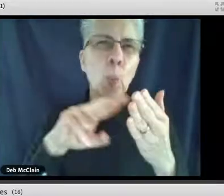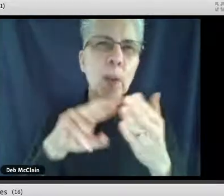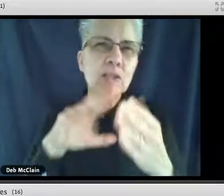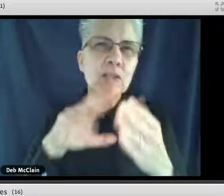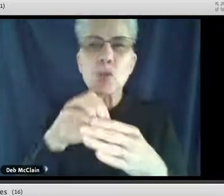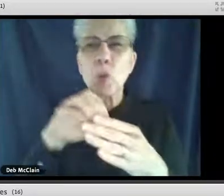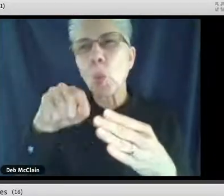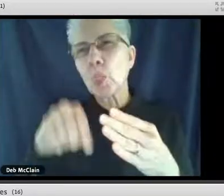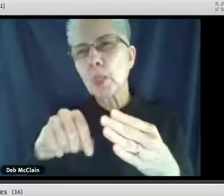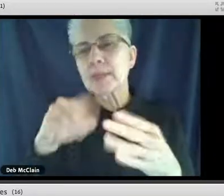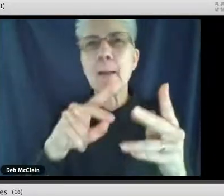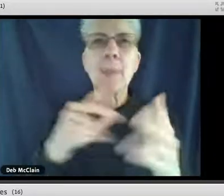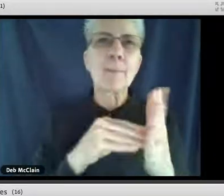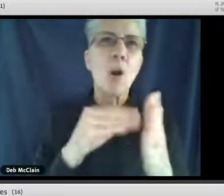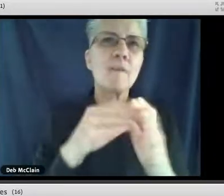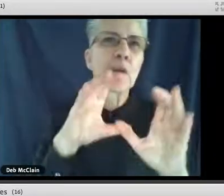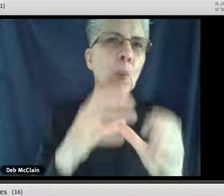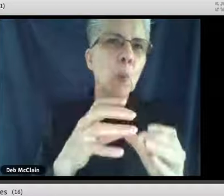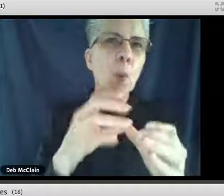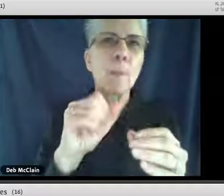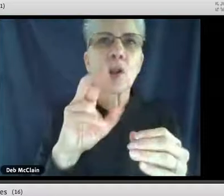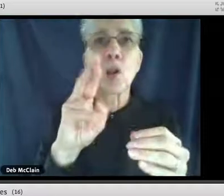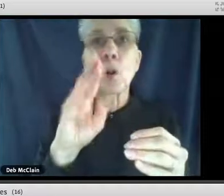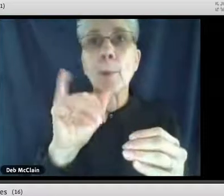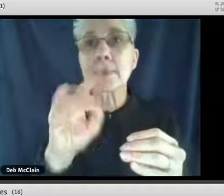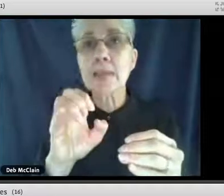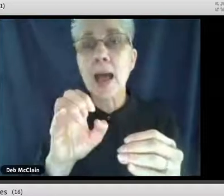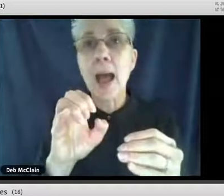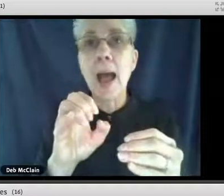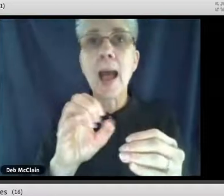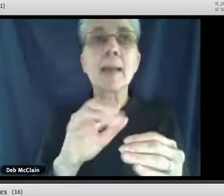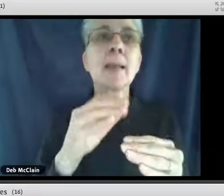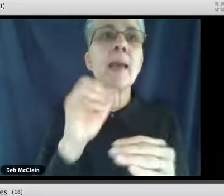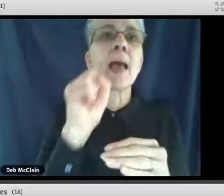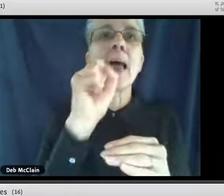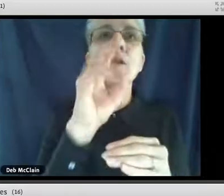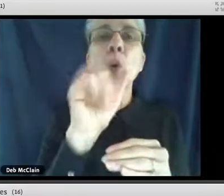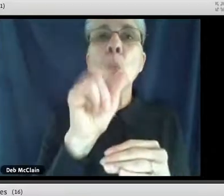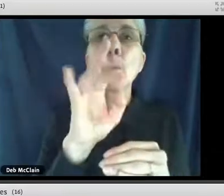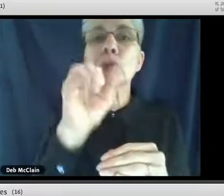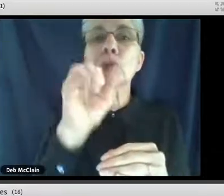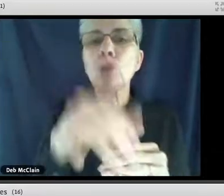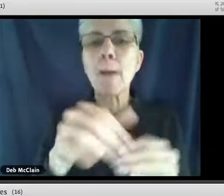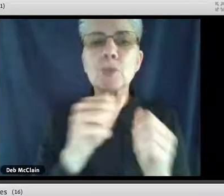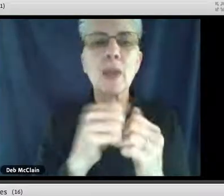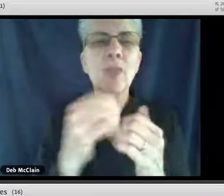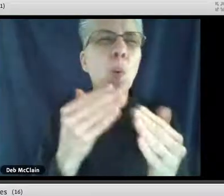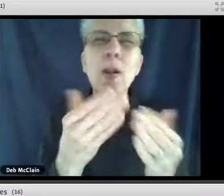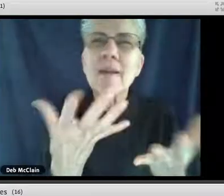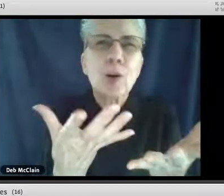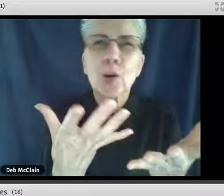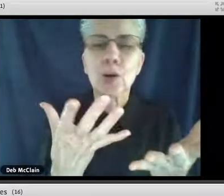People often grouped curbside and overdrive together." Whatever it is, people will... It will show you that,